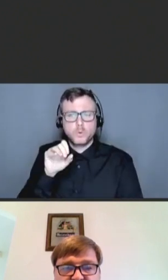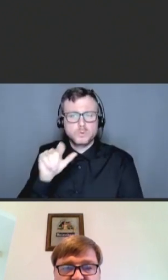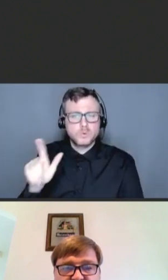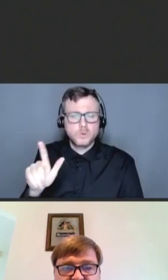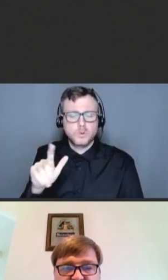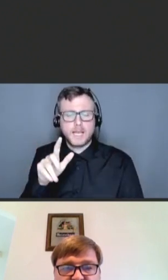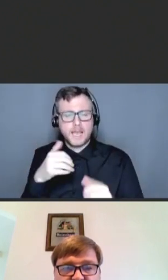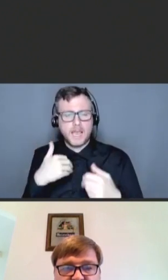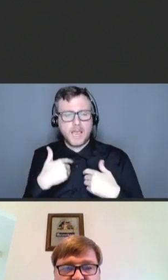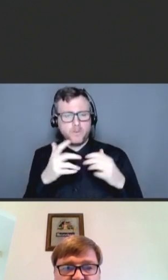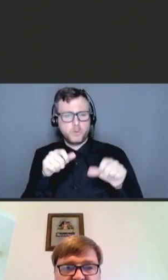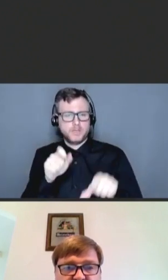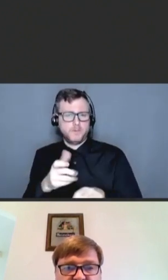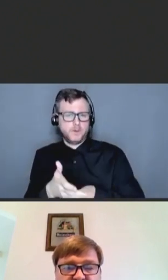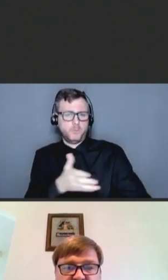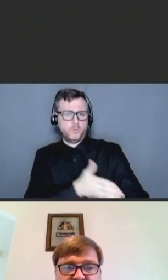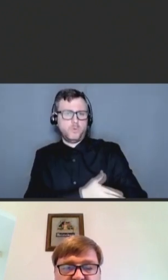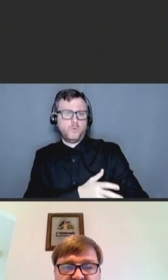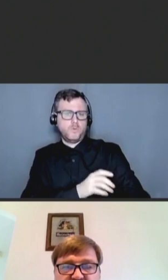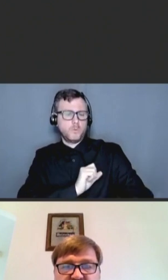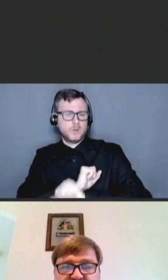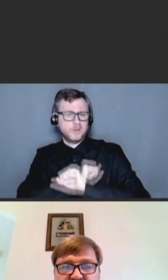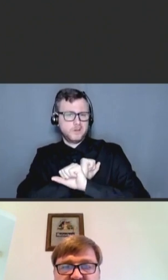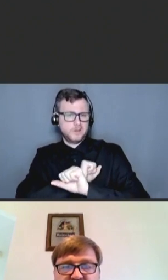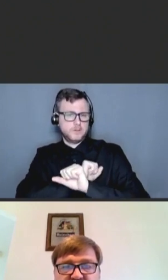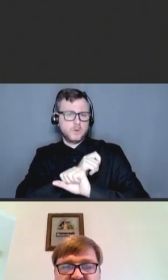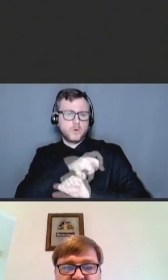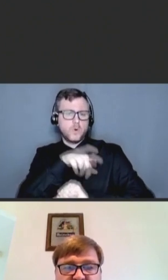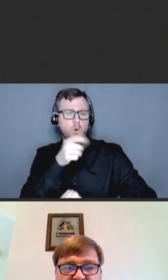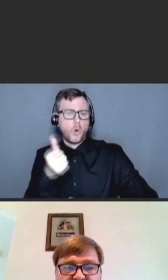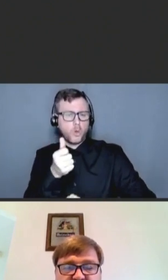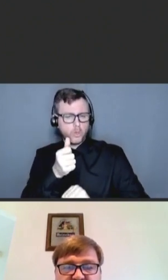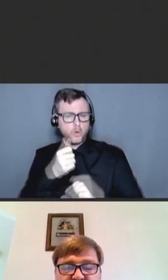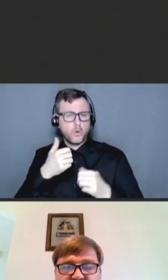improved protection against respiratory infections and mucosal immunity.